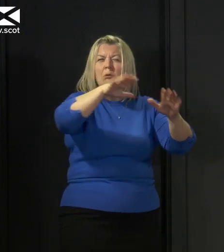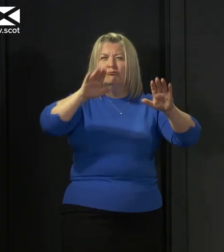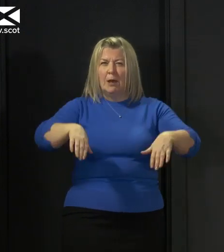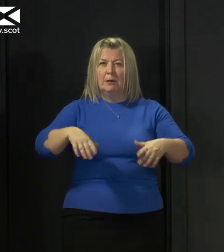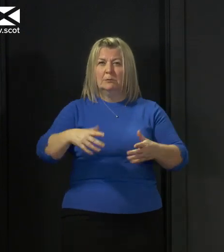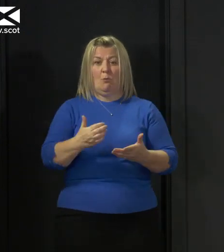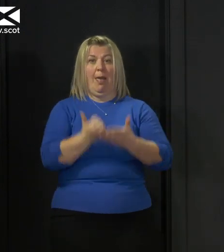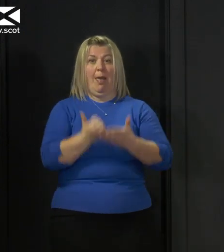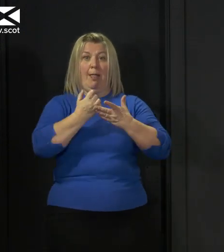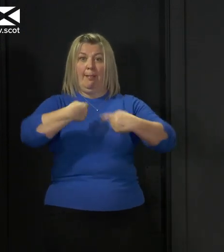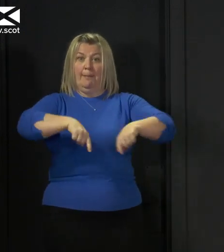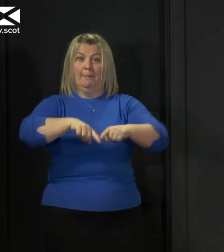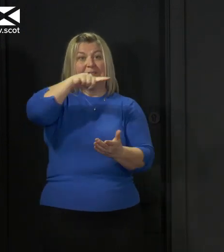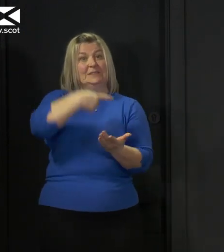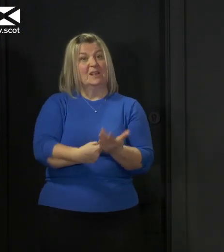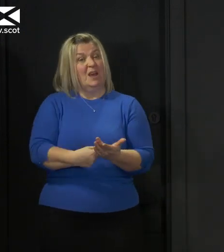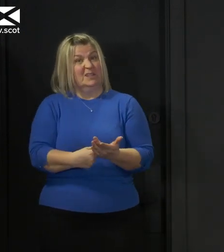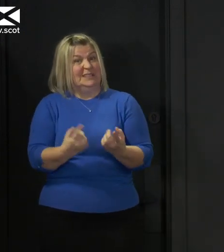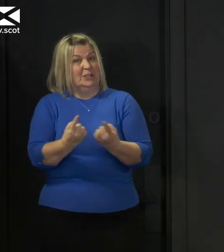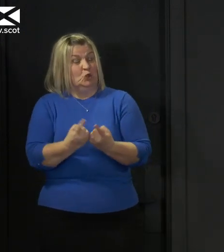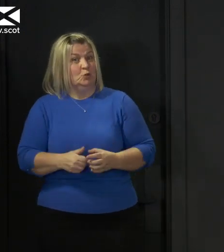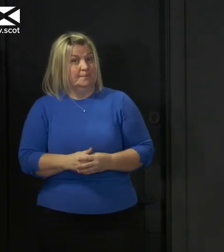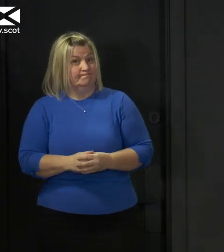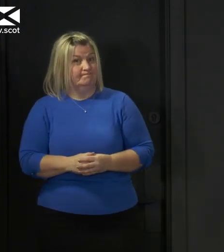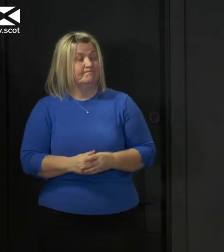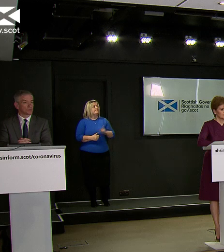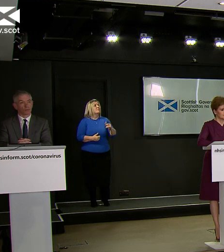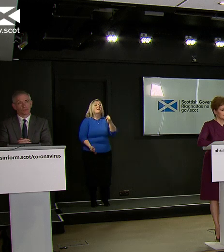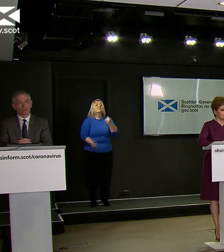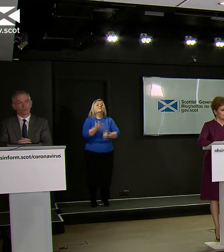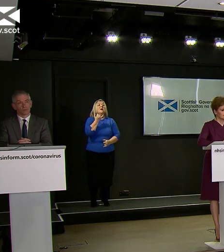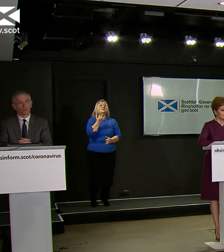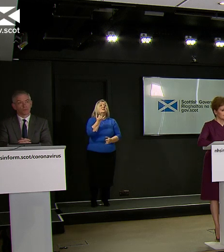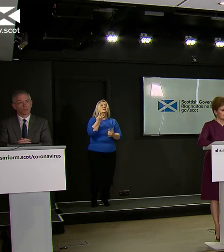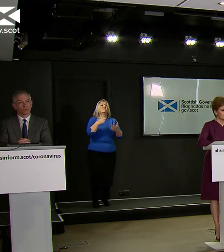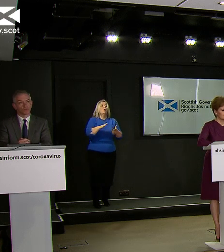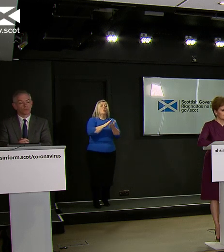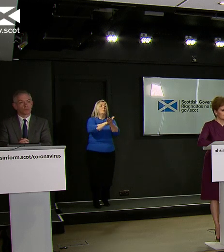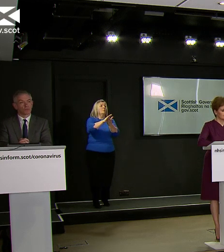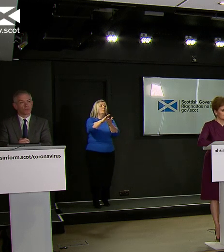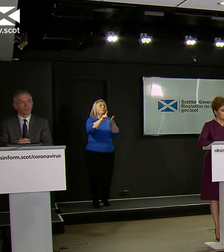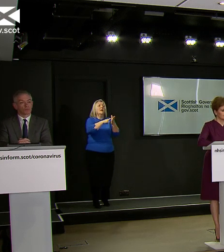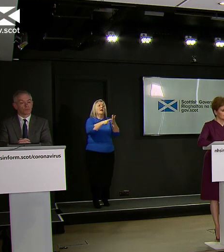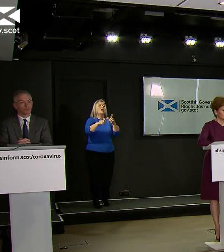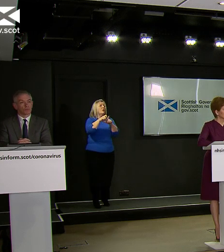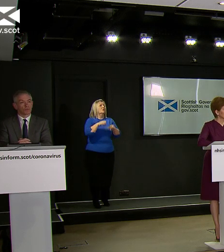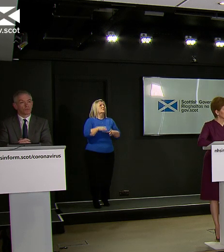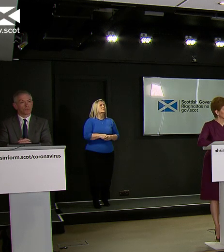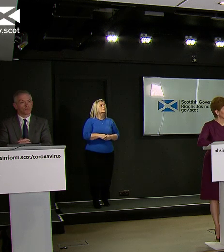I also grant from The Herald hi there thanks very much in close ask will the